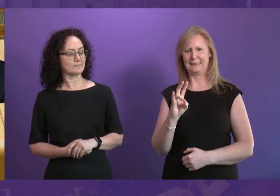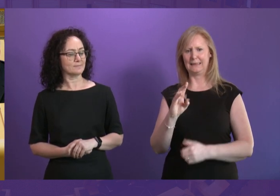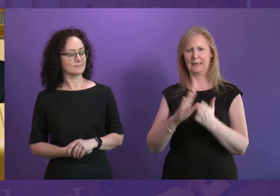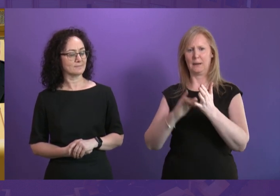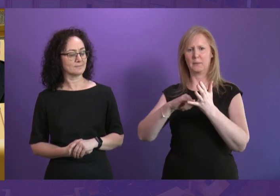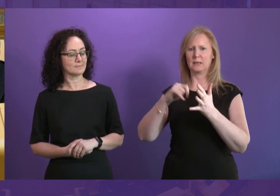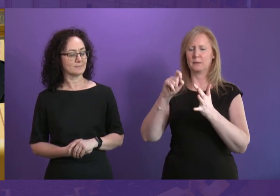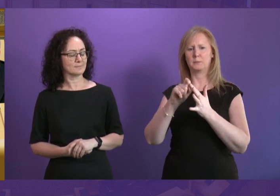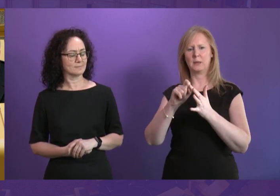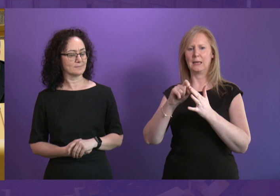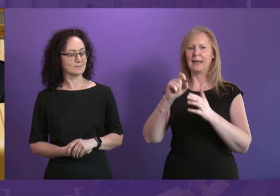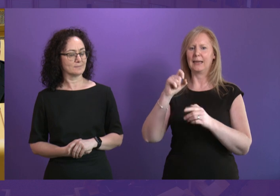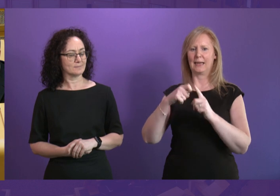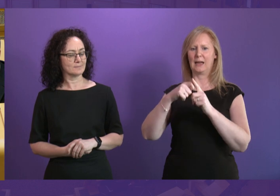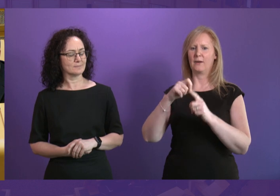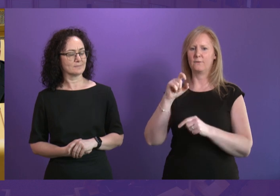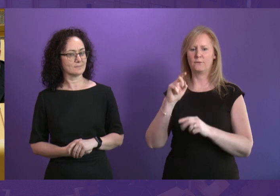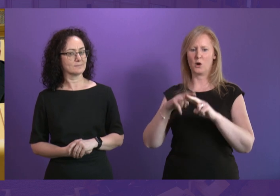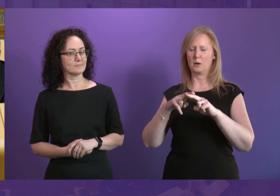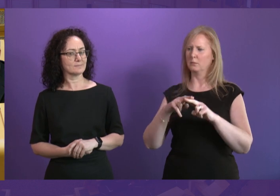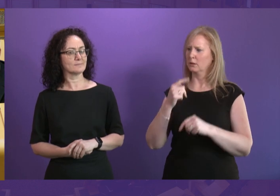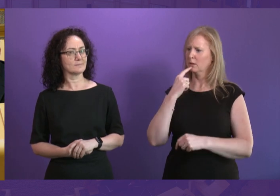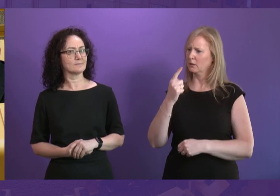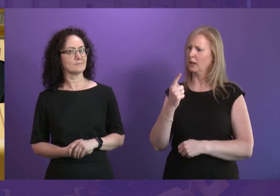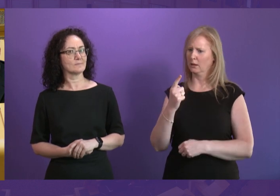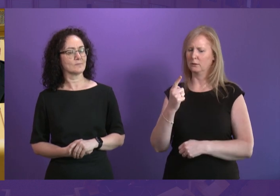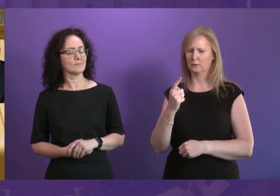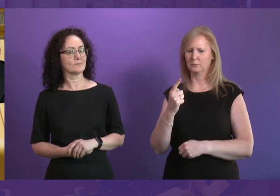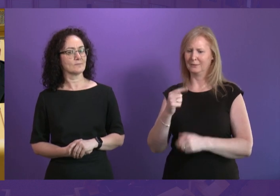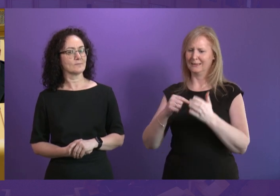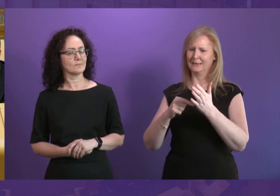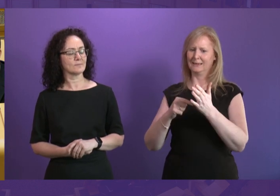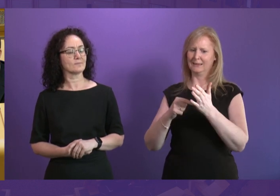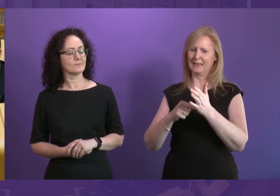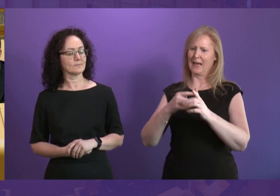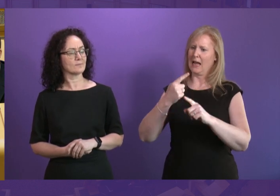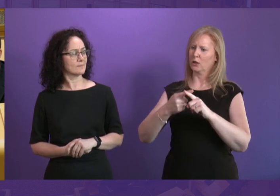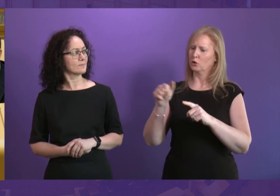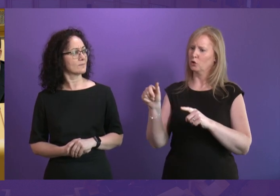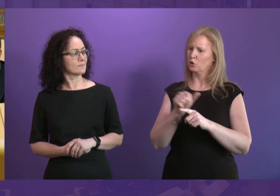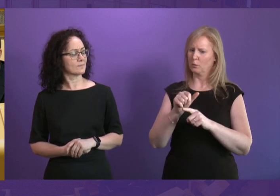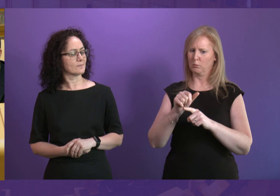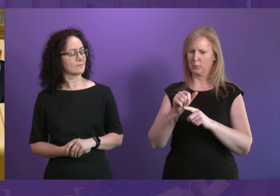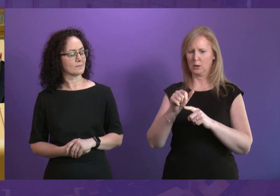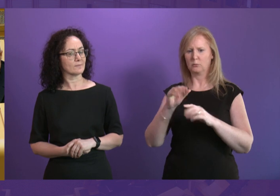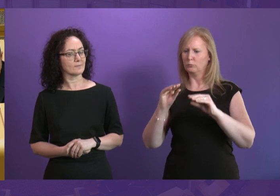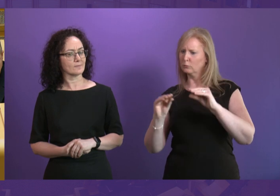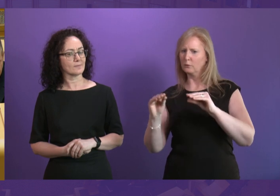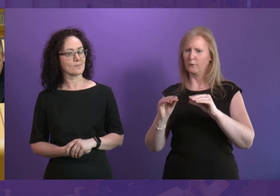“A key principle, born of Adam Smith, is that taxes should be proportionate to the ability to pay.”—[Official Report, 19 February 2019; c 28.]